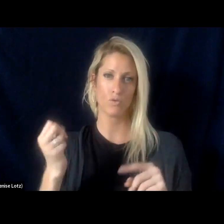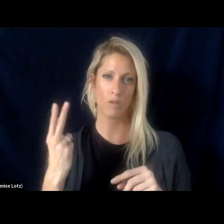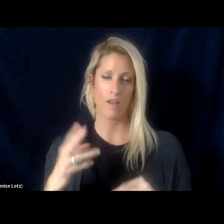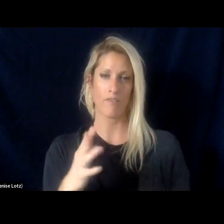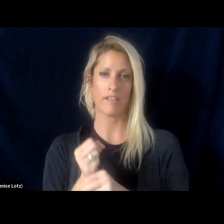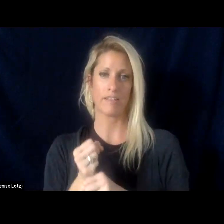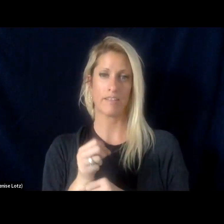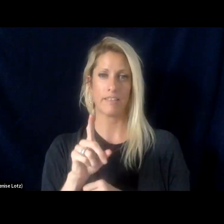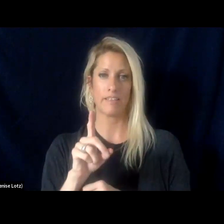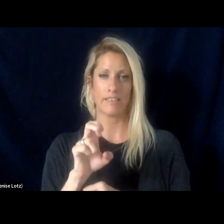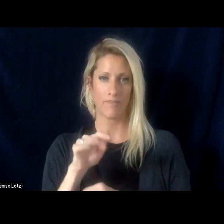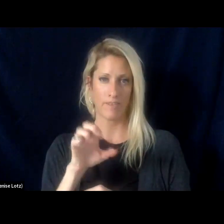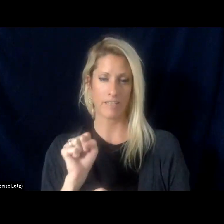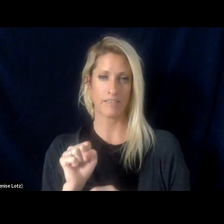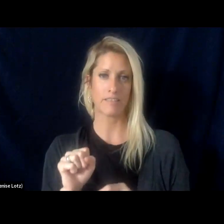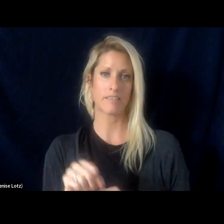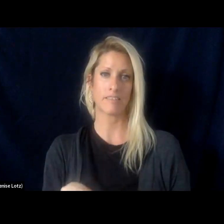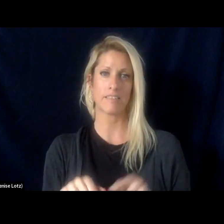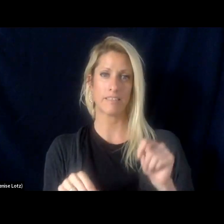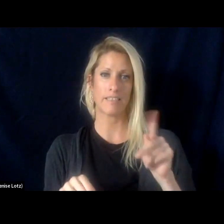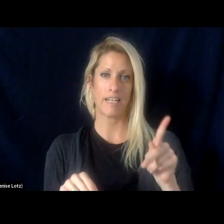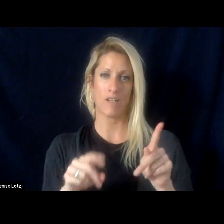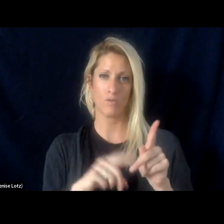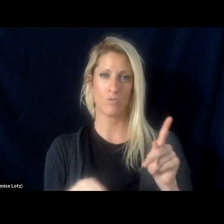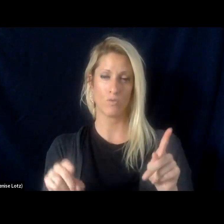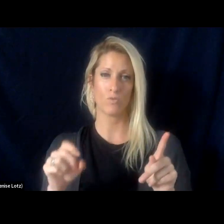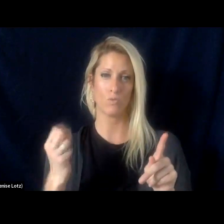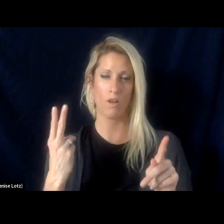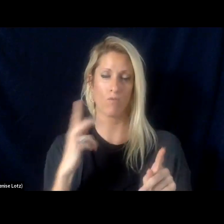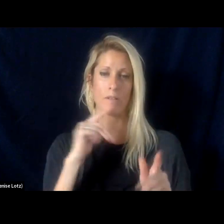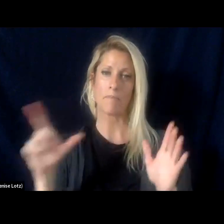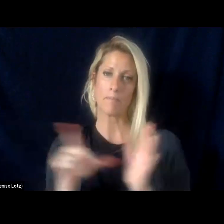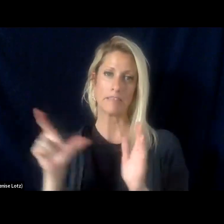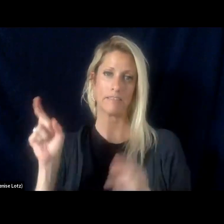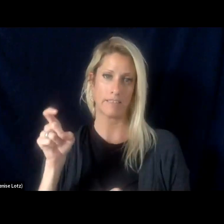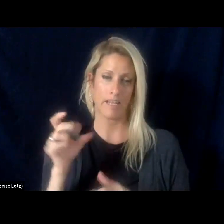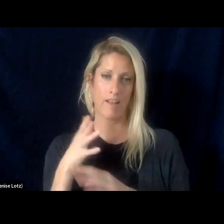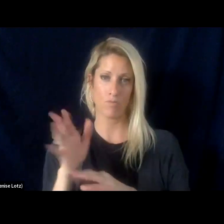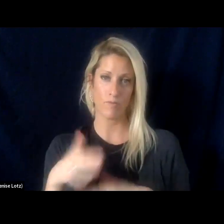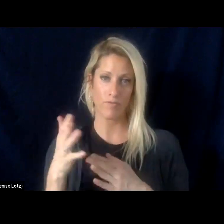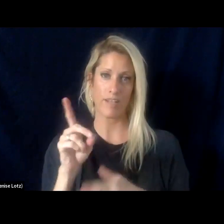TK through fifth grade was like an immediate need. After providing devices we realized